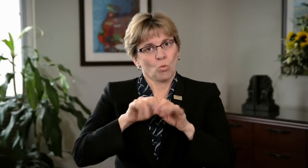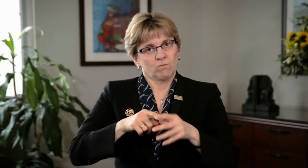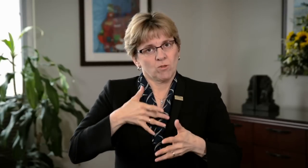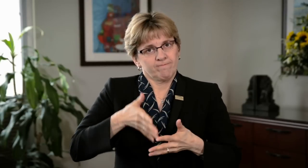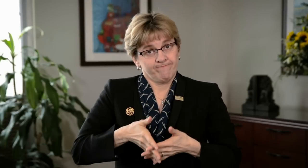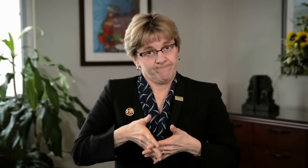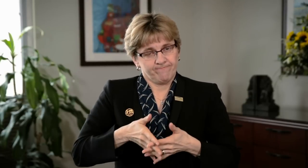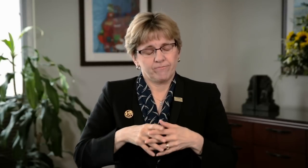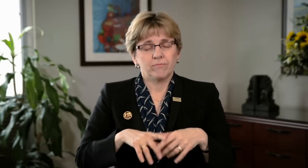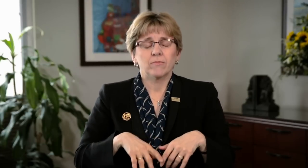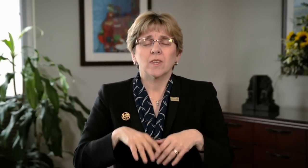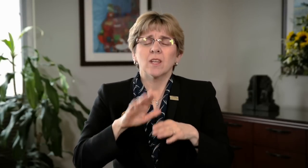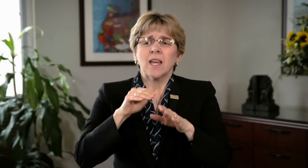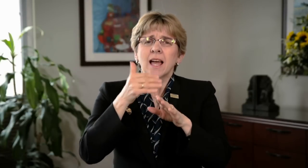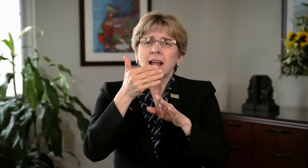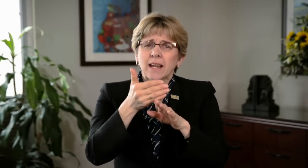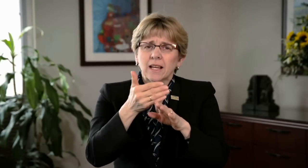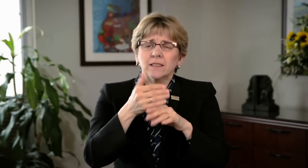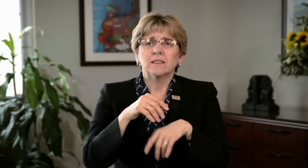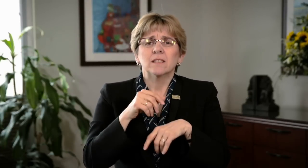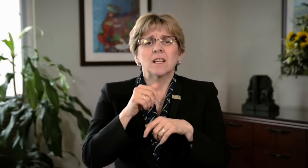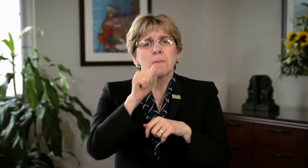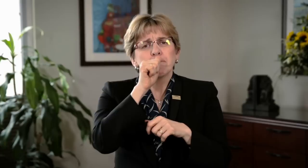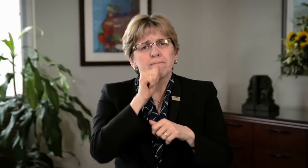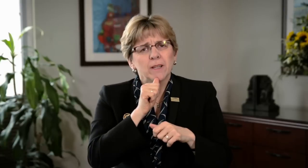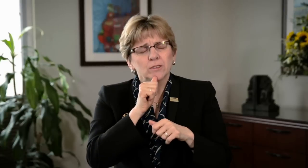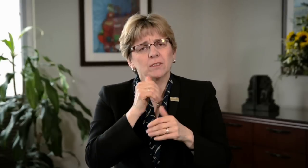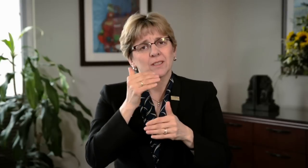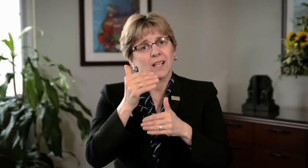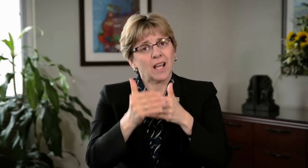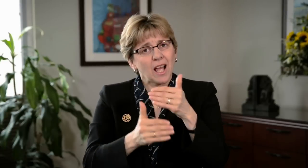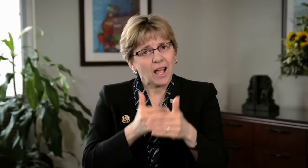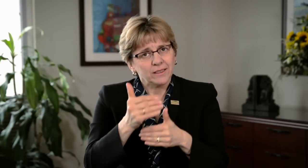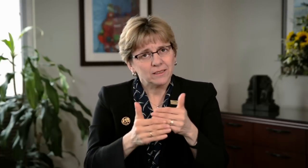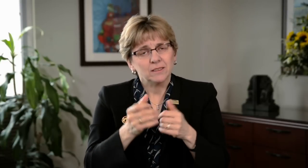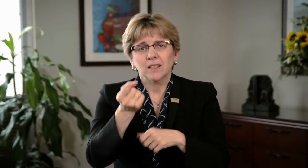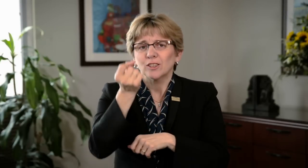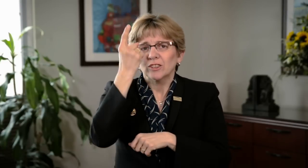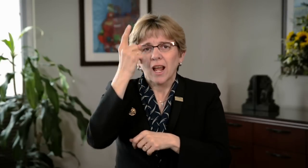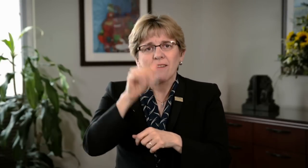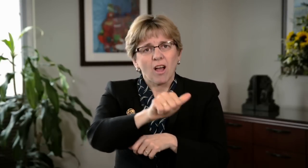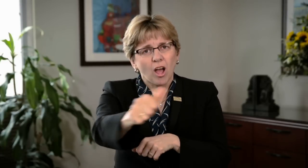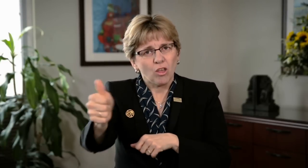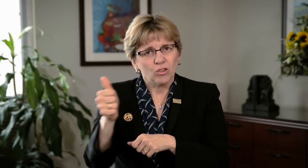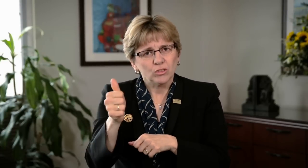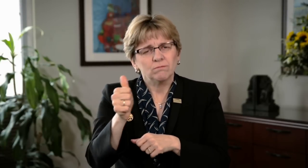Values. It's important to feel rooted. Next, patience, kindness, understanding of others,